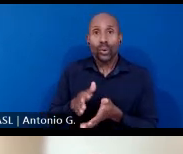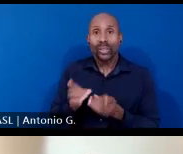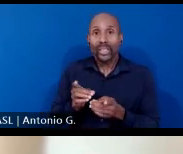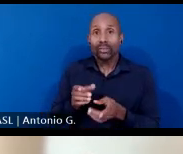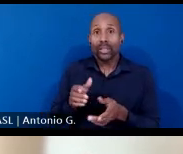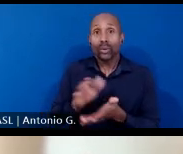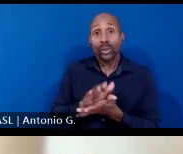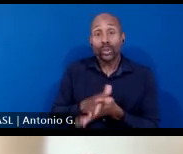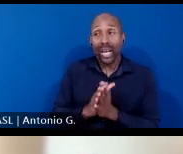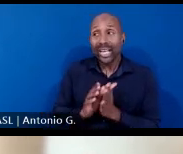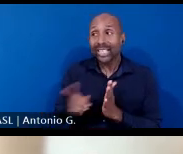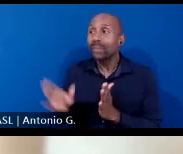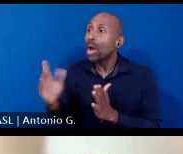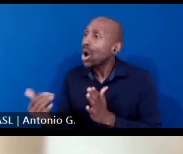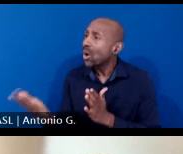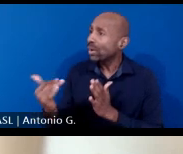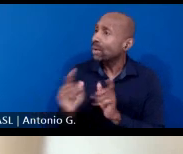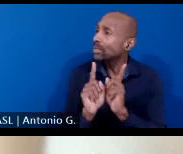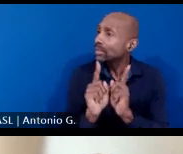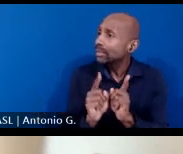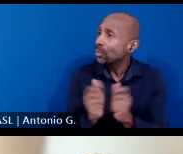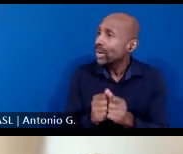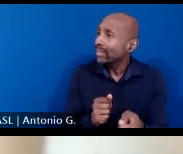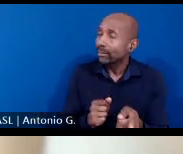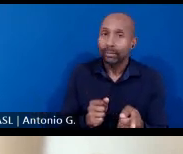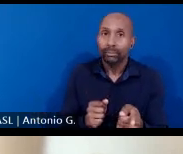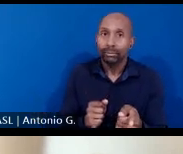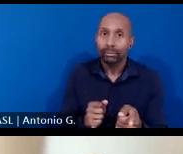to be a new teacher and navigate that that supports really critical.